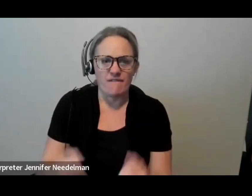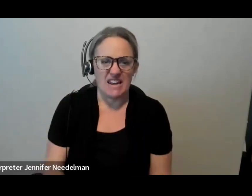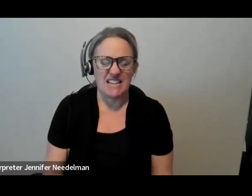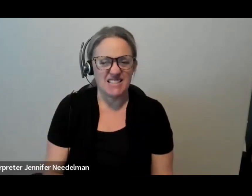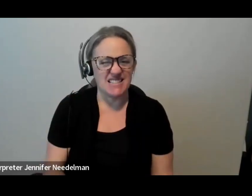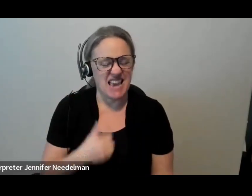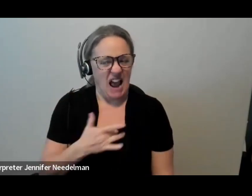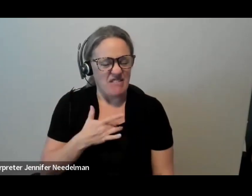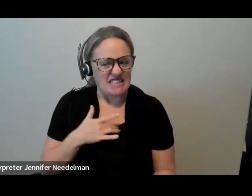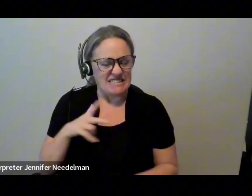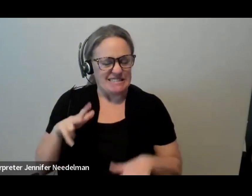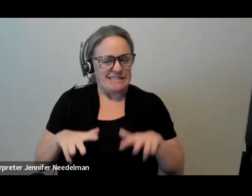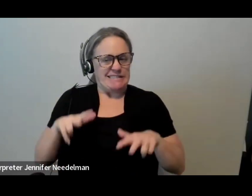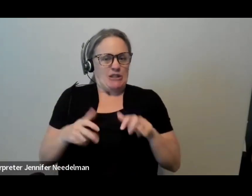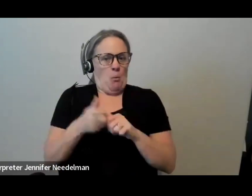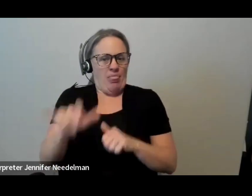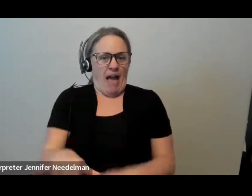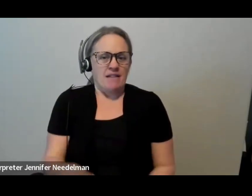So anyway, that's my thoughts.